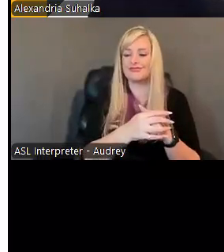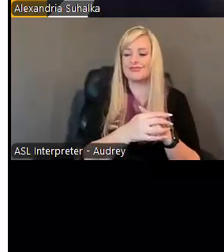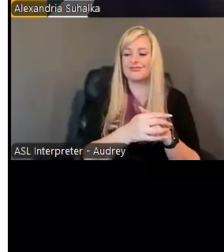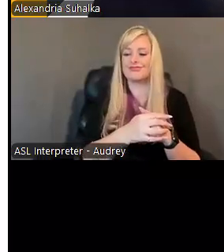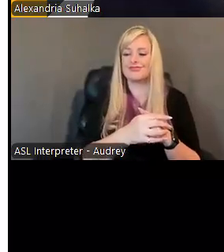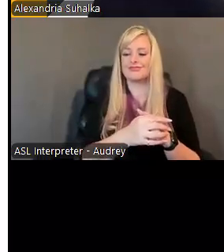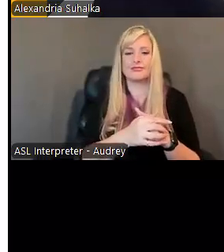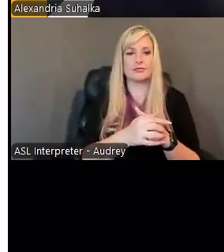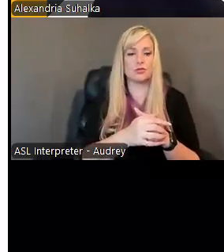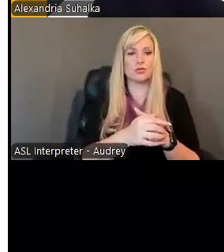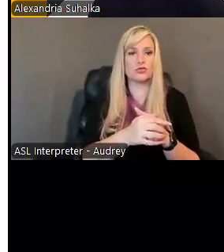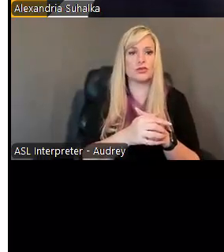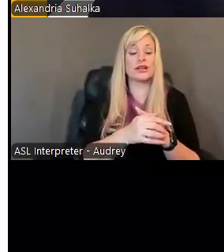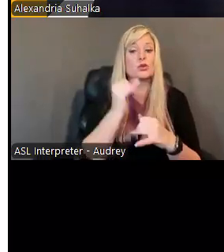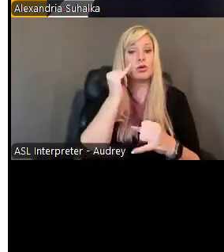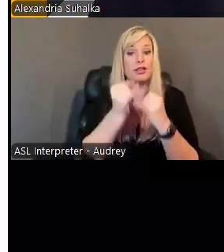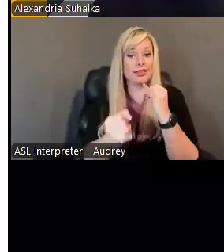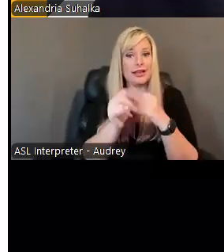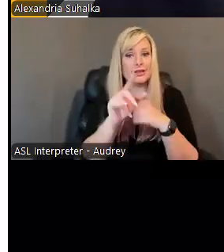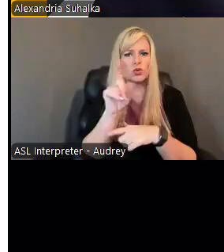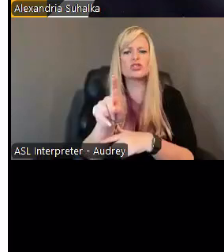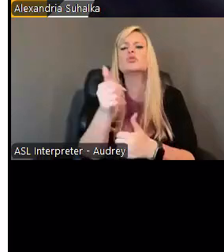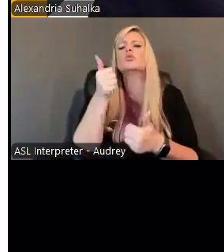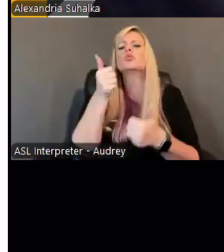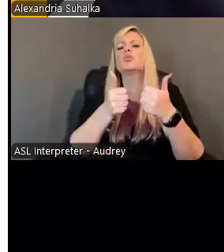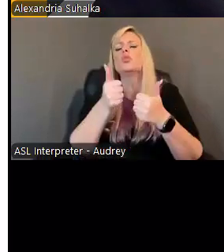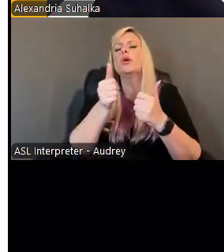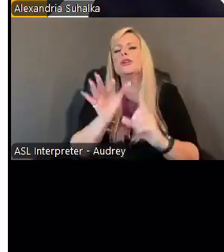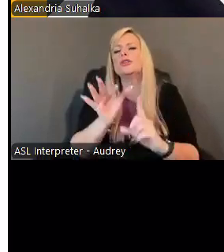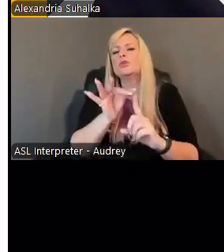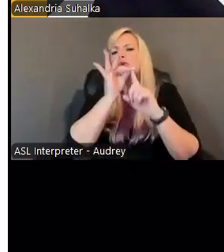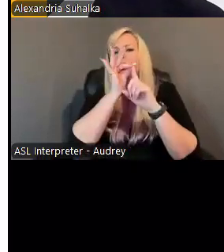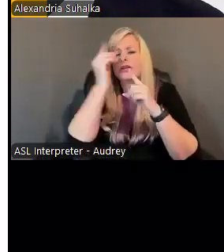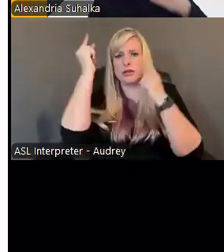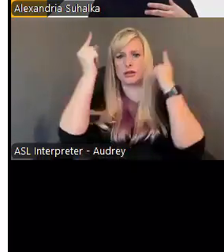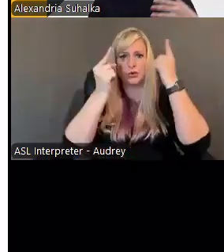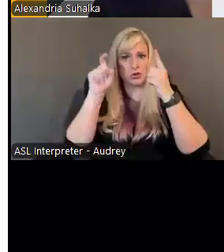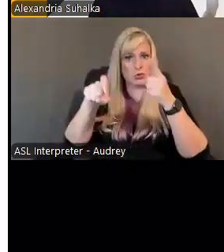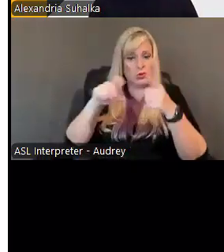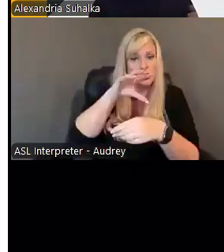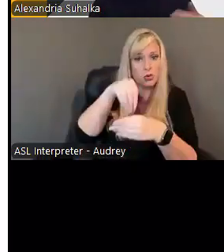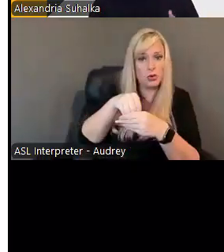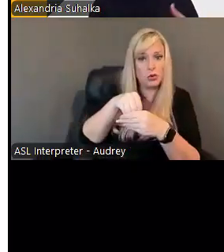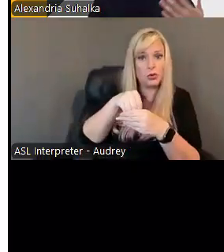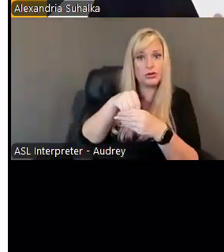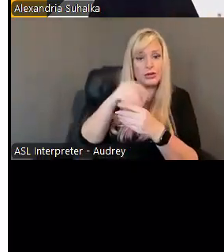group was what unique considerations should be included that are specific to Latinos or